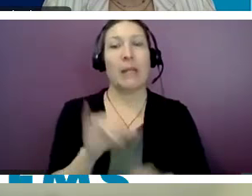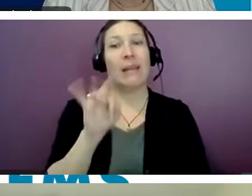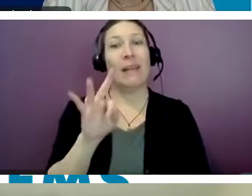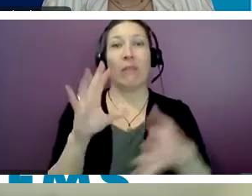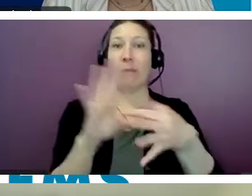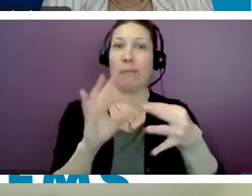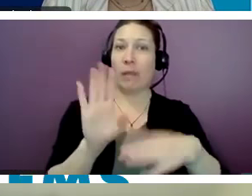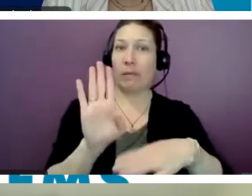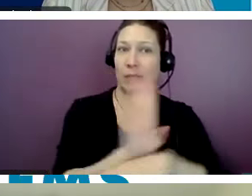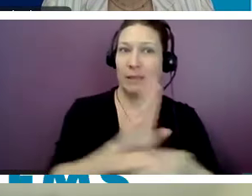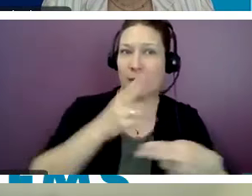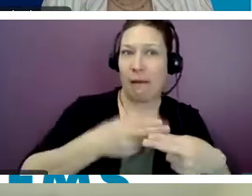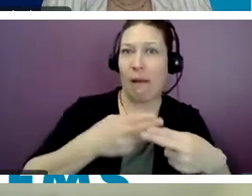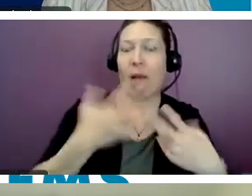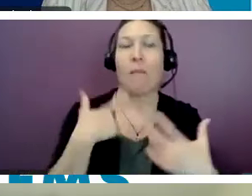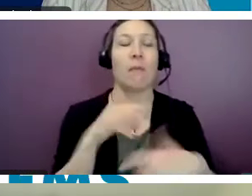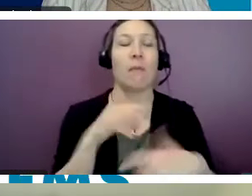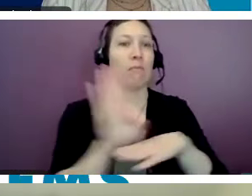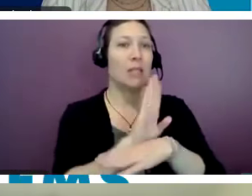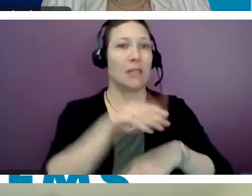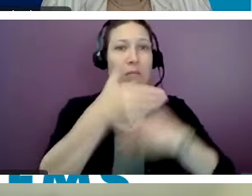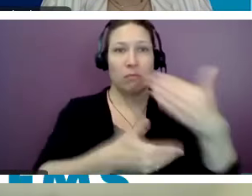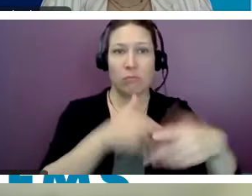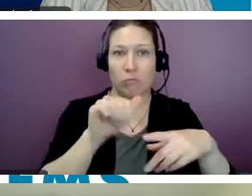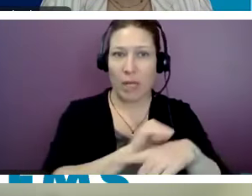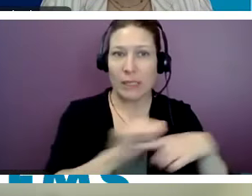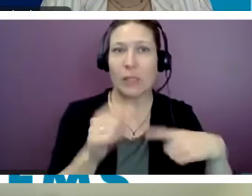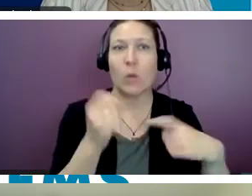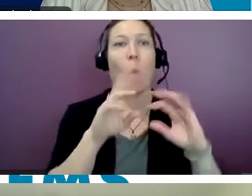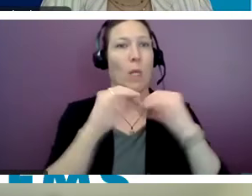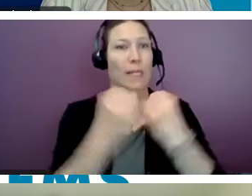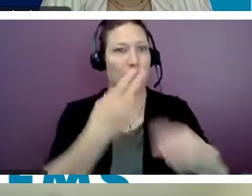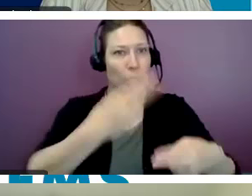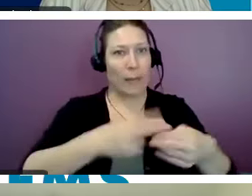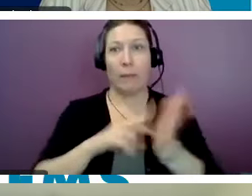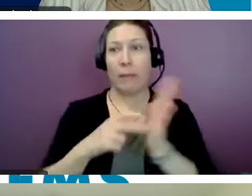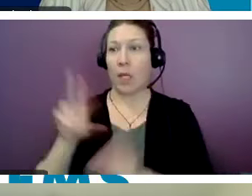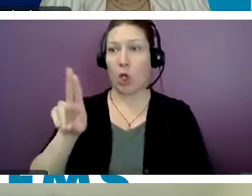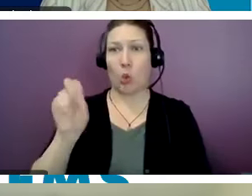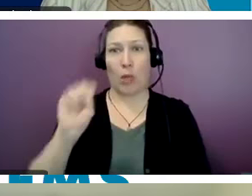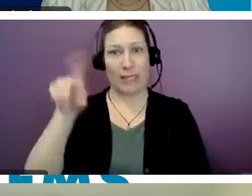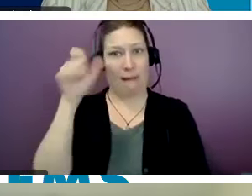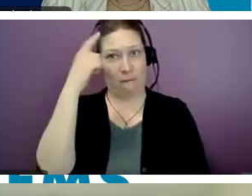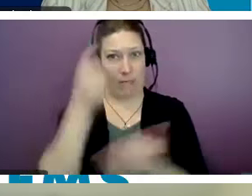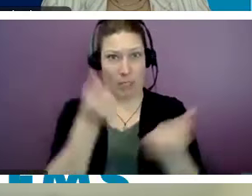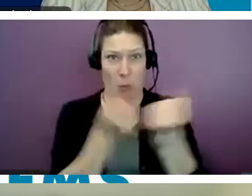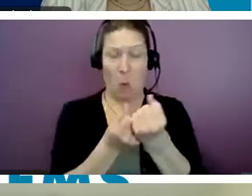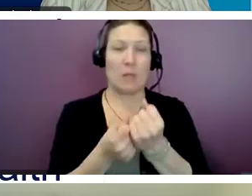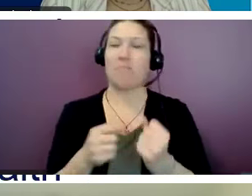nor does the mention of trade names, commercial practices, or organizations imply endorsements by the US government.